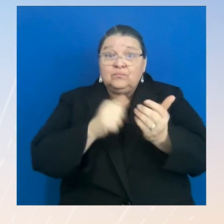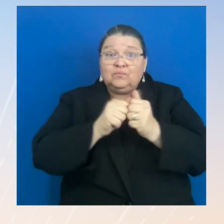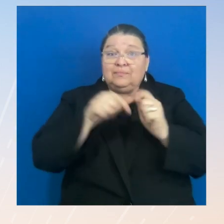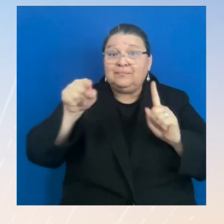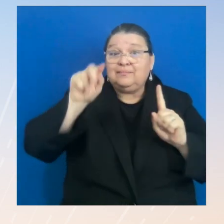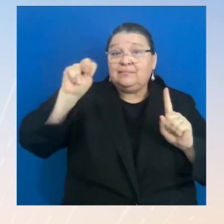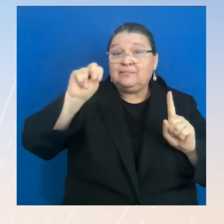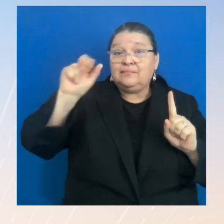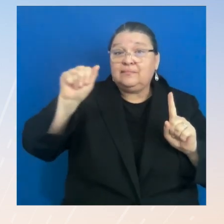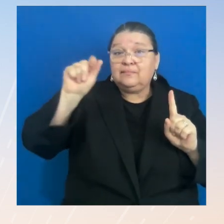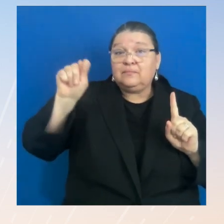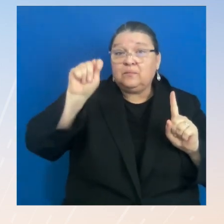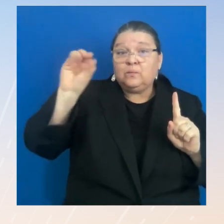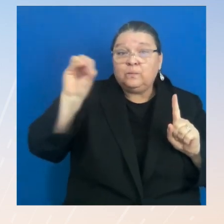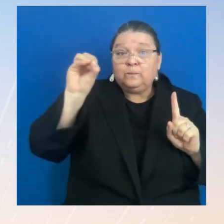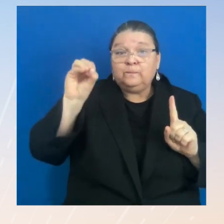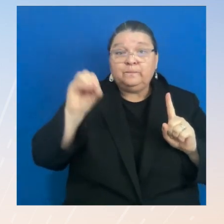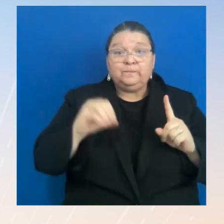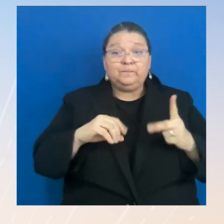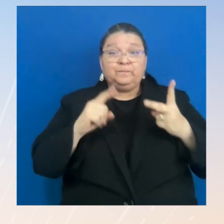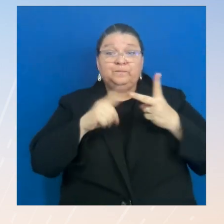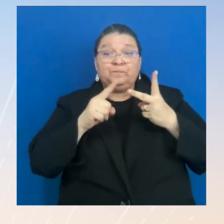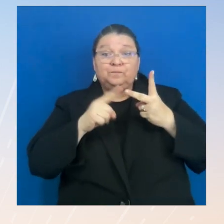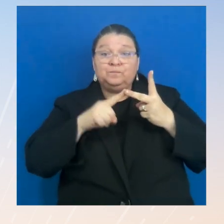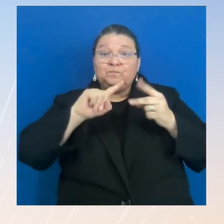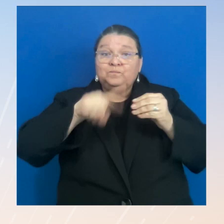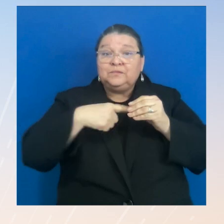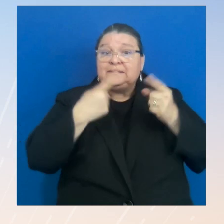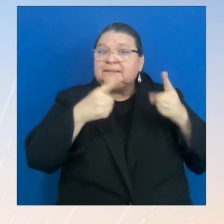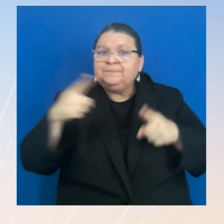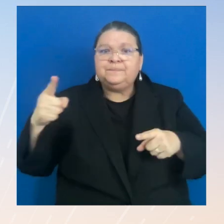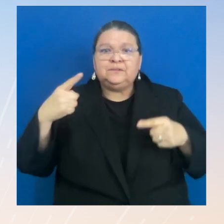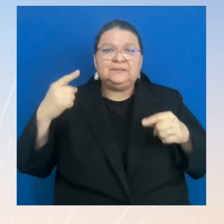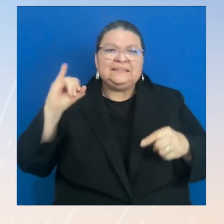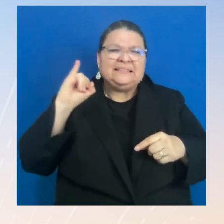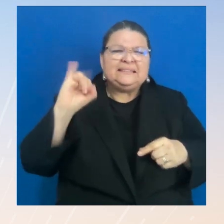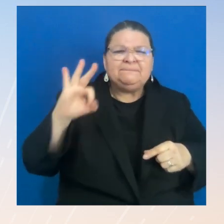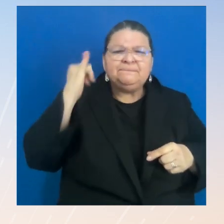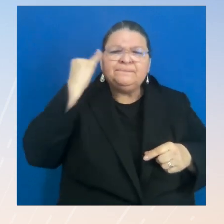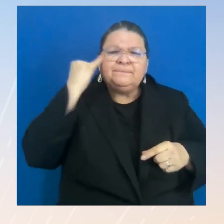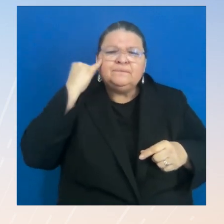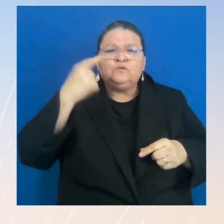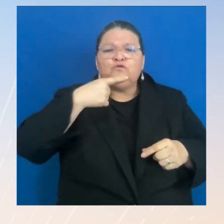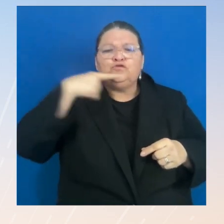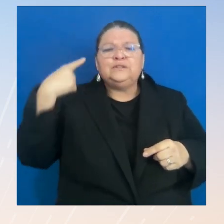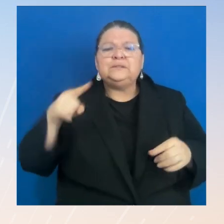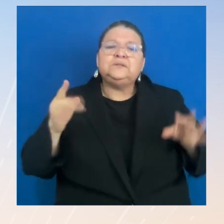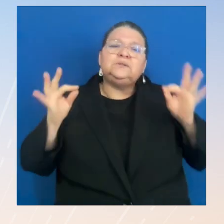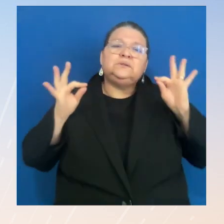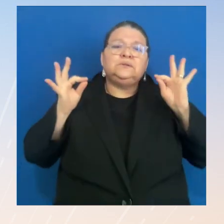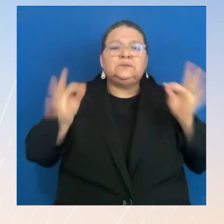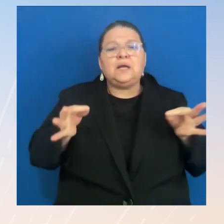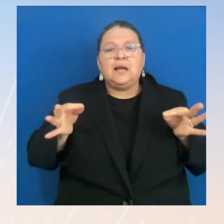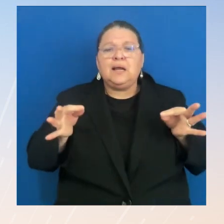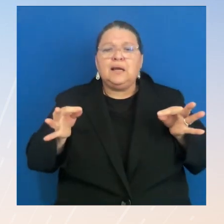And just so I'm clear about what would happen in this instance: Would a strike in Poland on supplies,